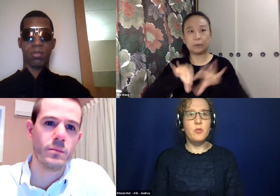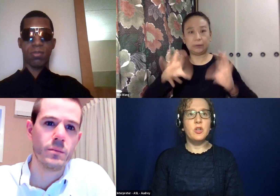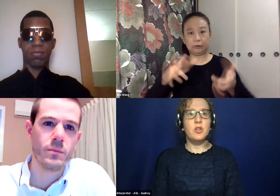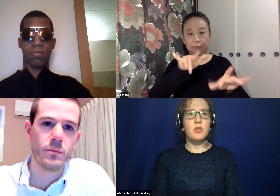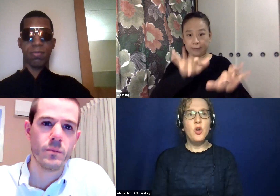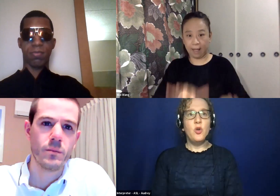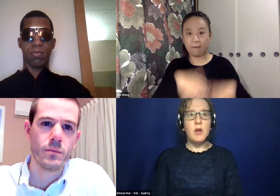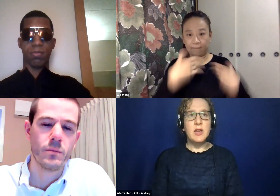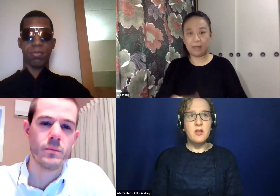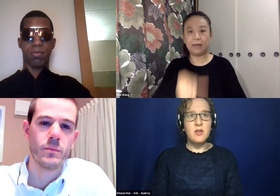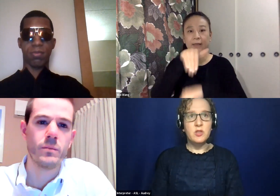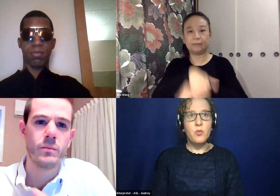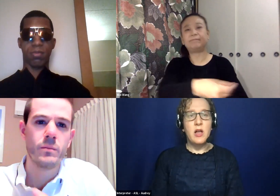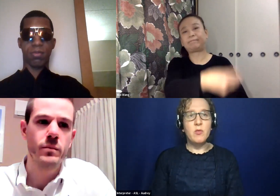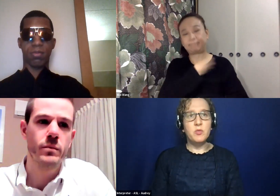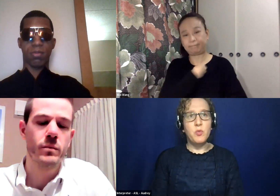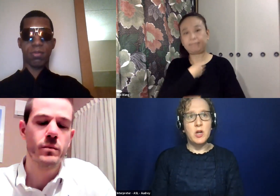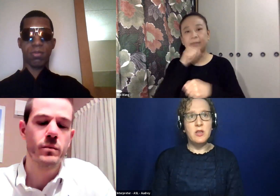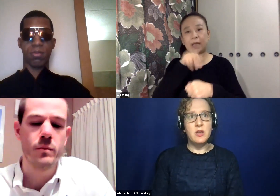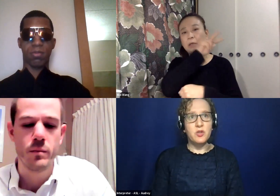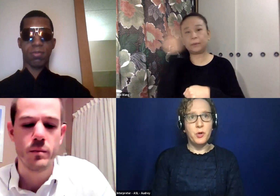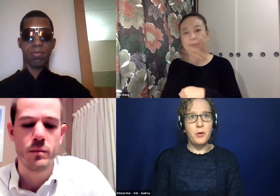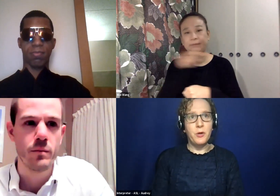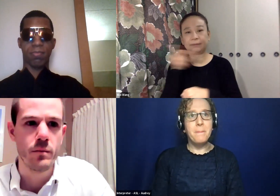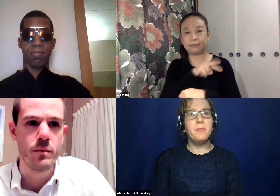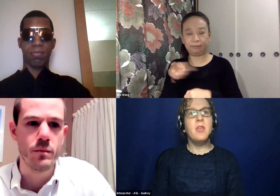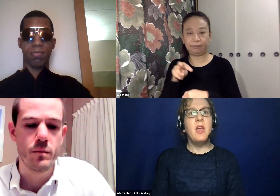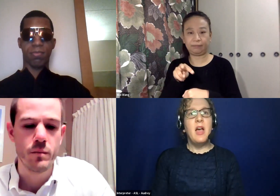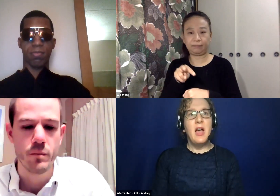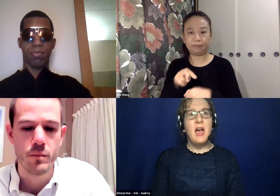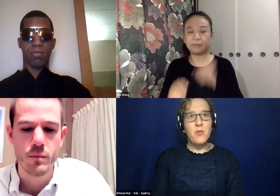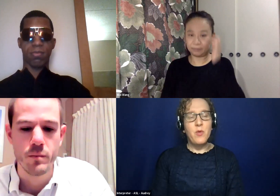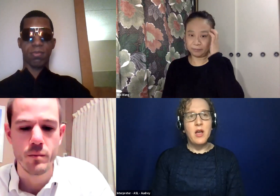so that someone could write the notes while I was watching the interpreter and that way,